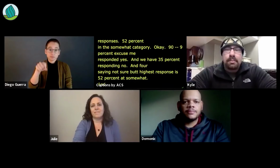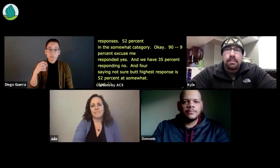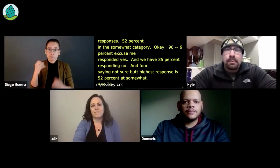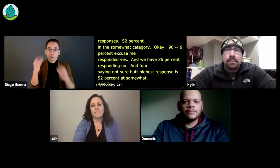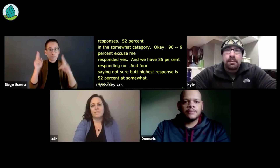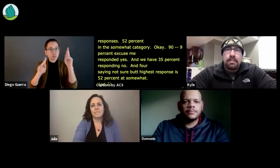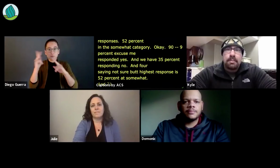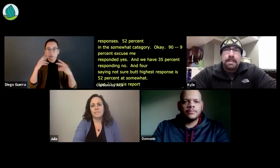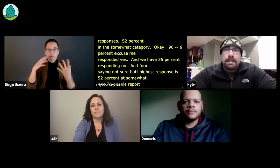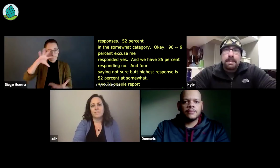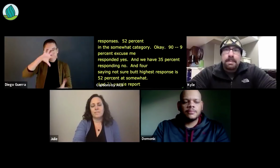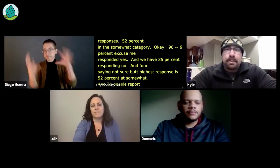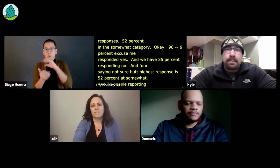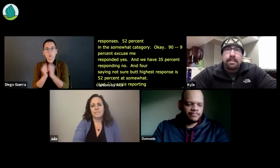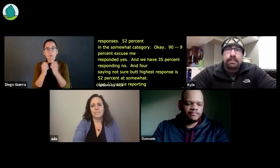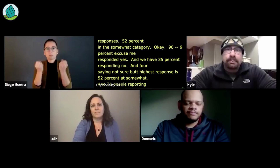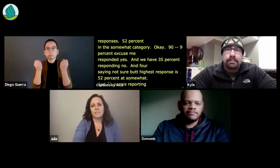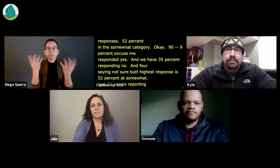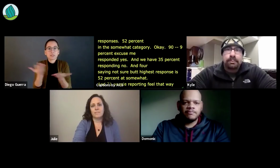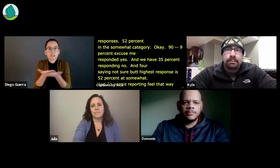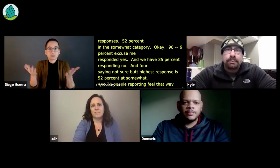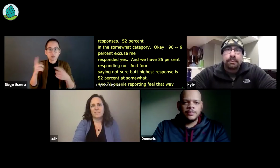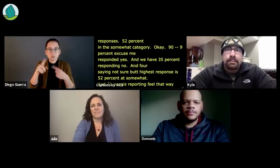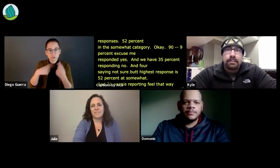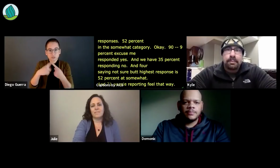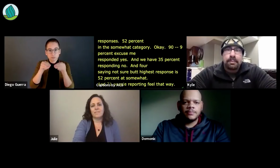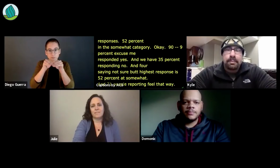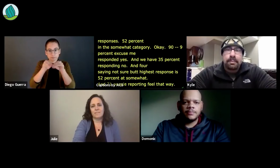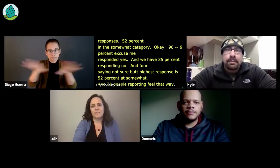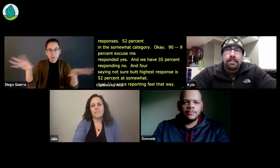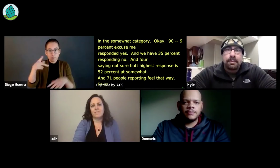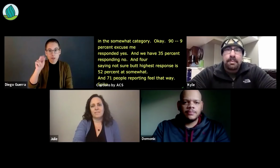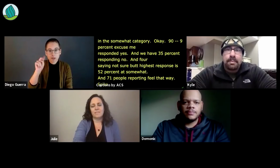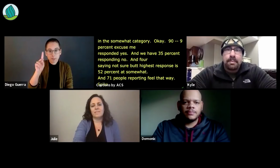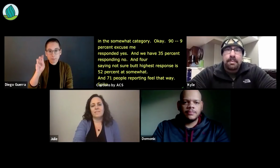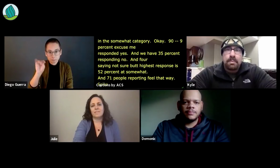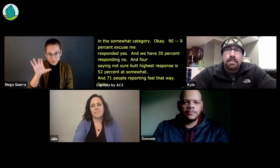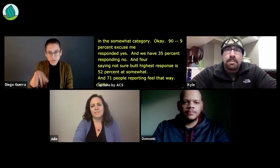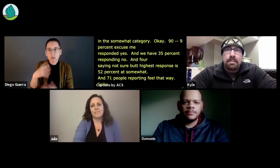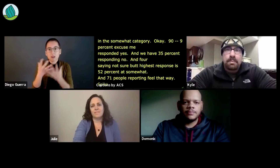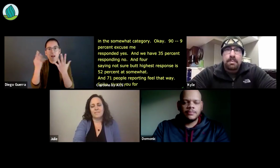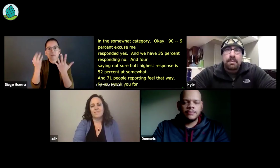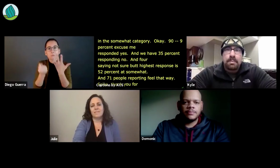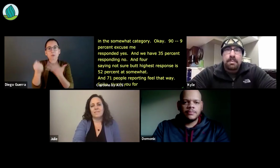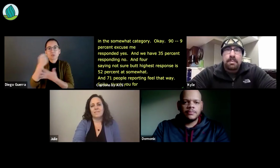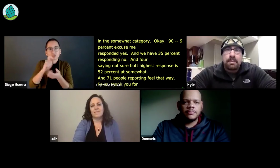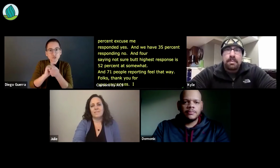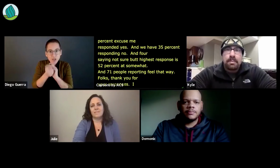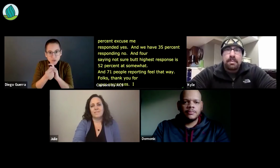Folks, thank you for your responses, and I agree. Everyone's world is upside down since the pandemic hit.